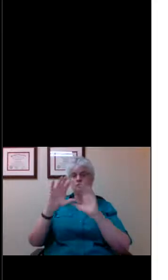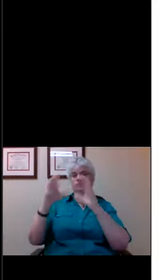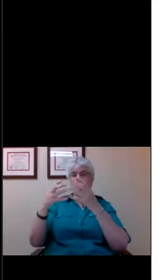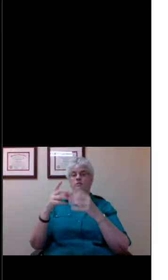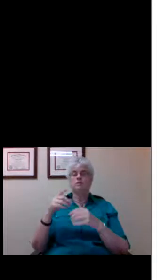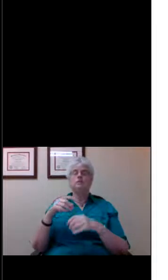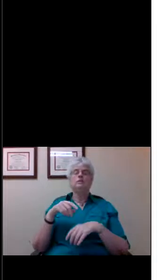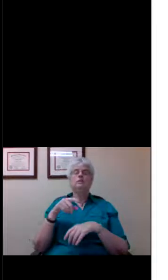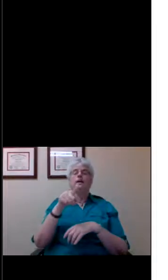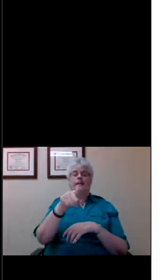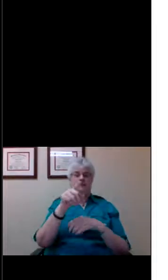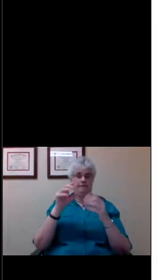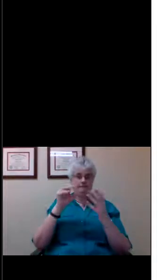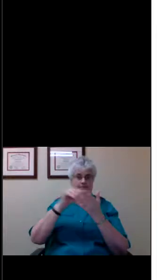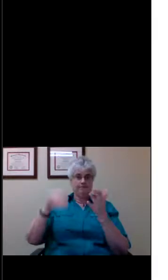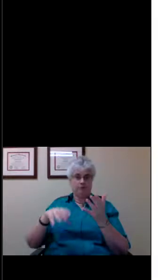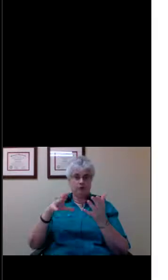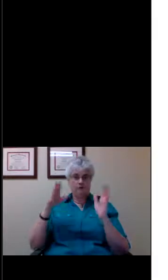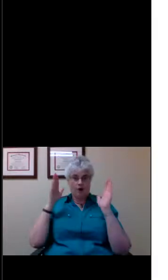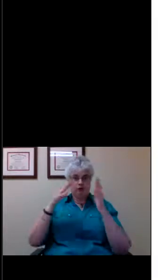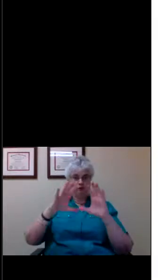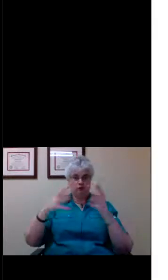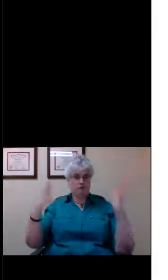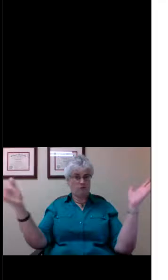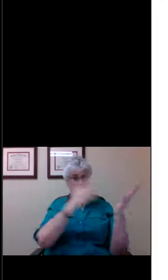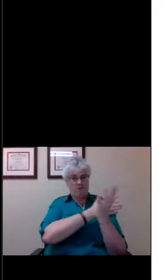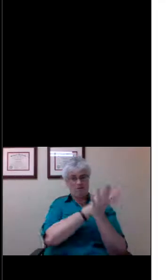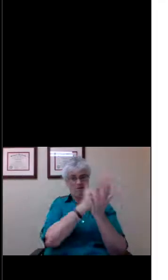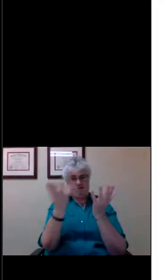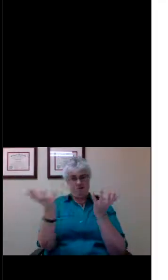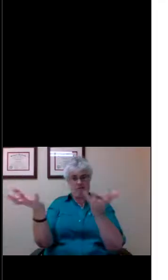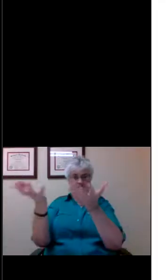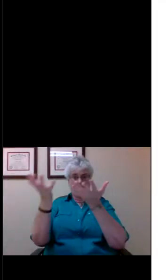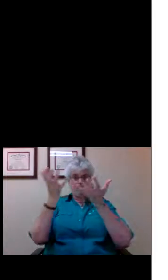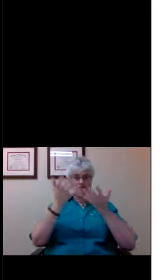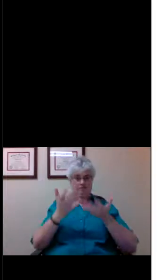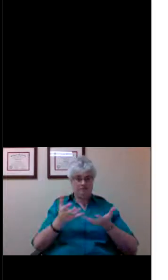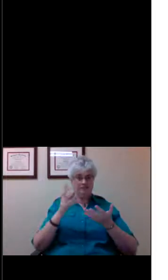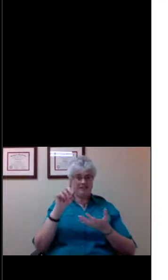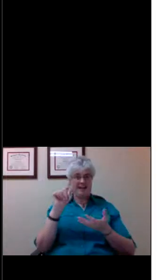talk to administrators. We were able to have these student focus groups and so